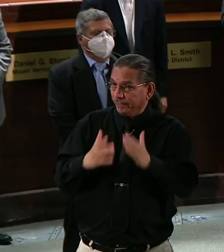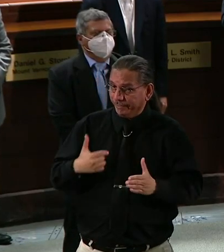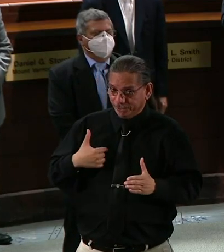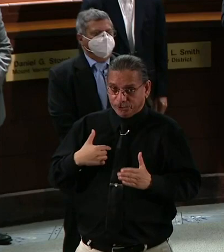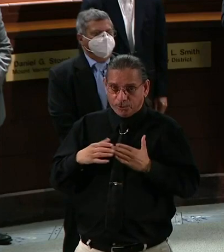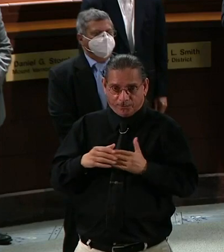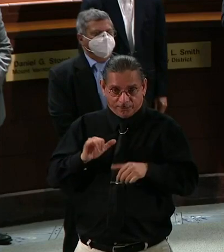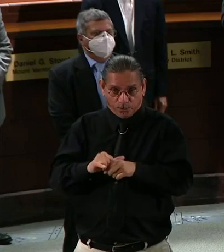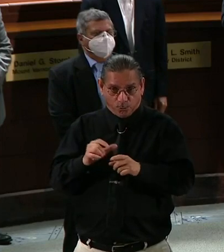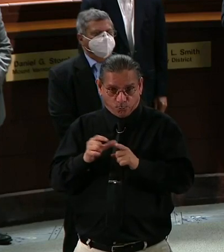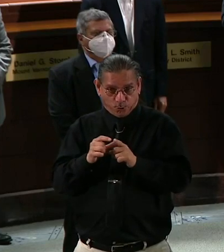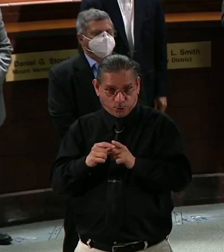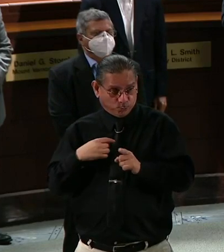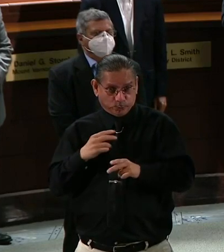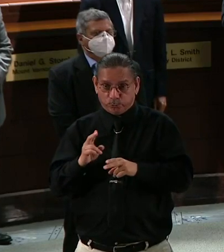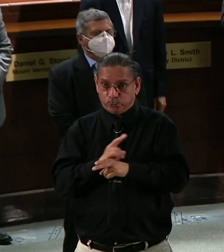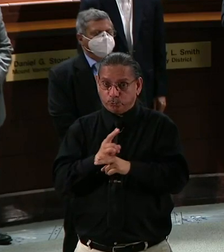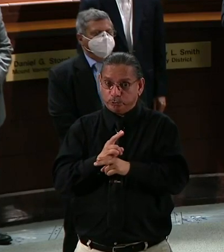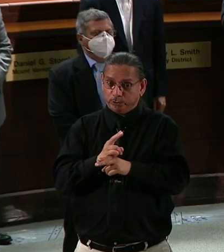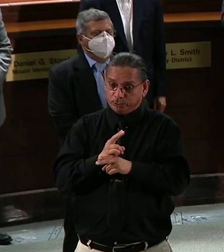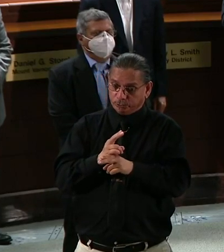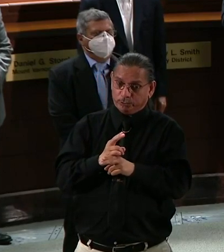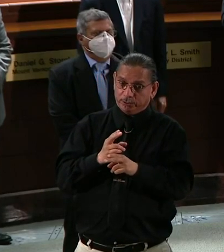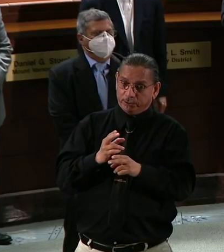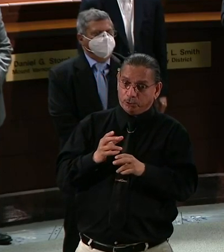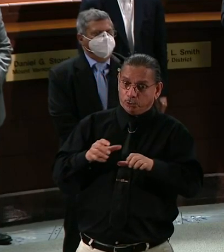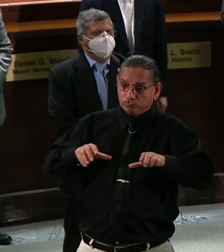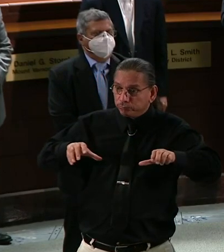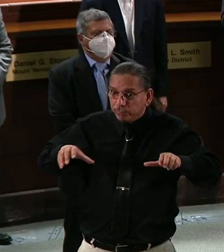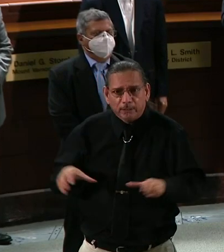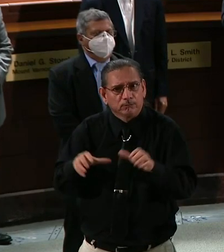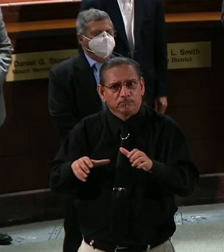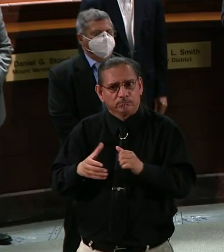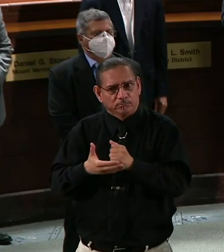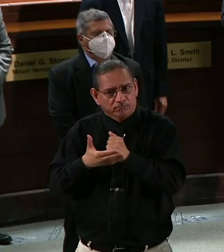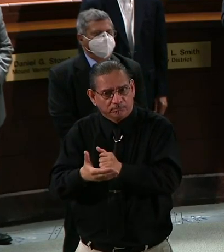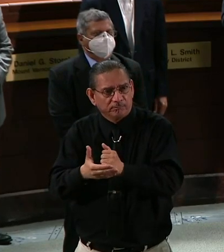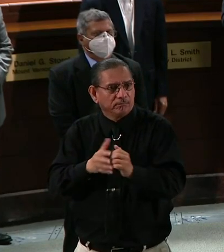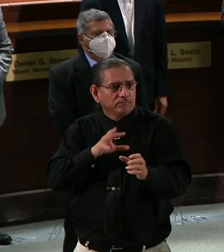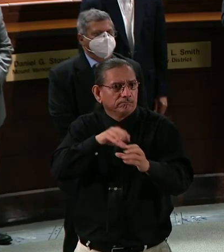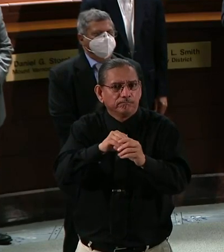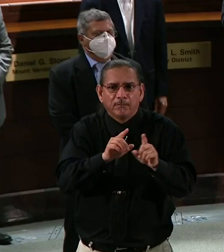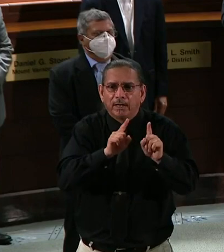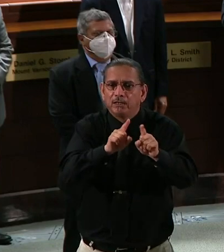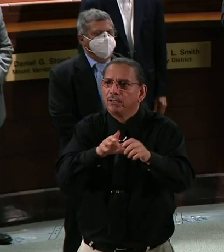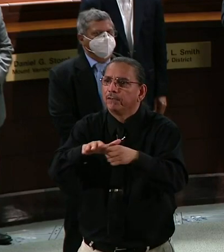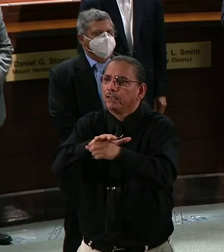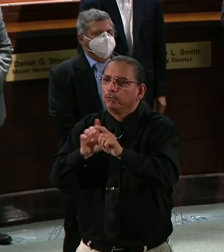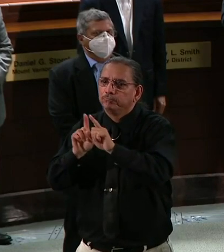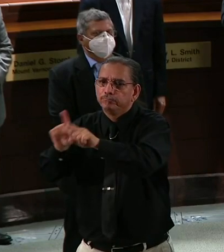RESPONSIBILITY AS LEADERS IF THAT IS THE WORD THAT WE ARE GOING TO USE TO ACT PROACTIVELY